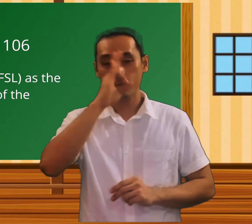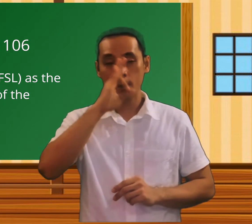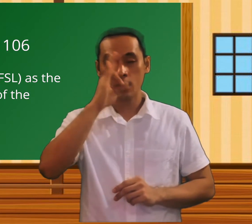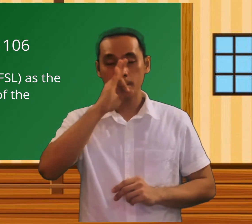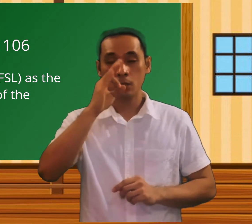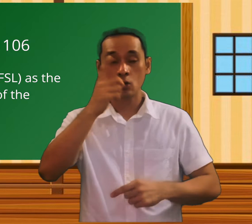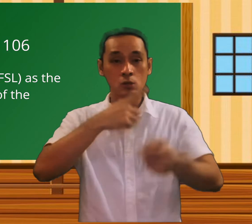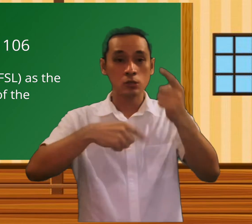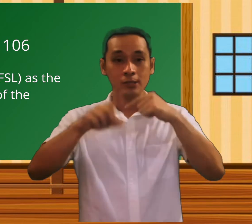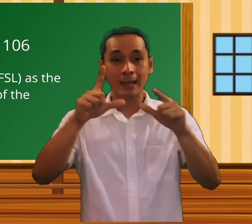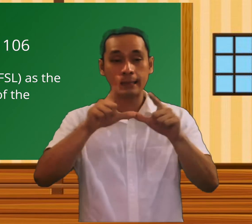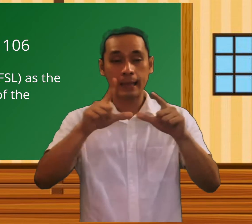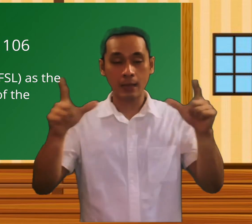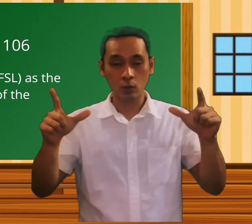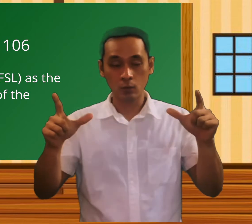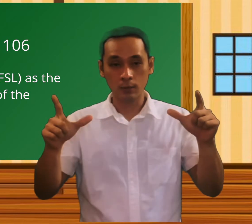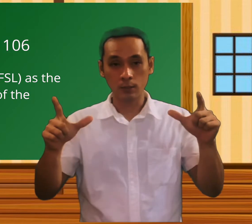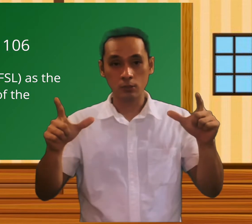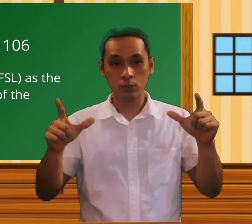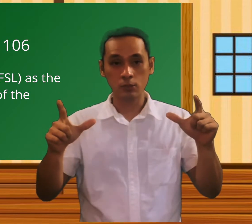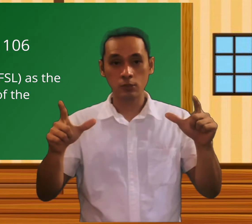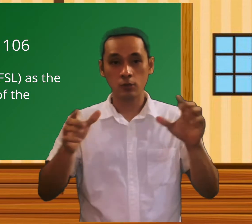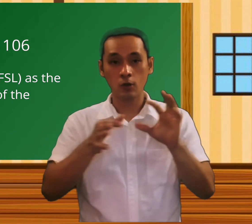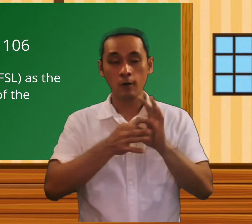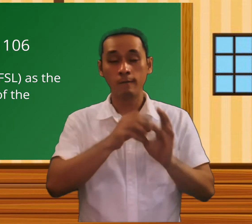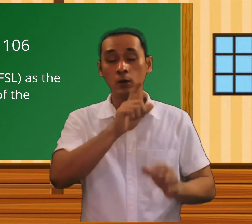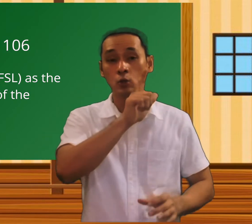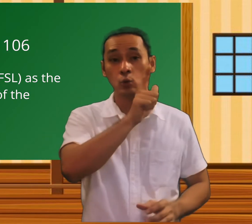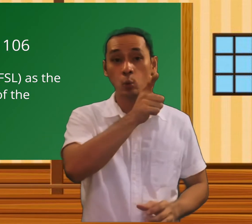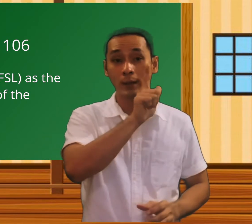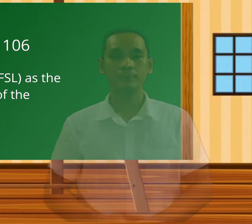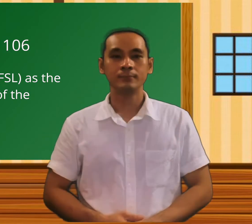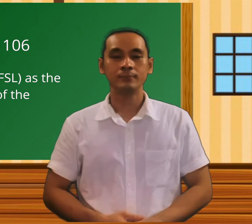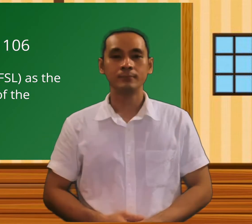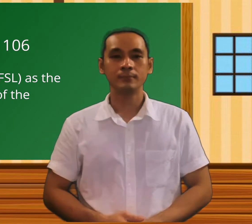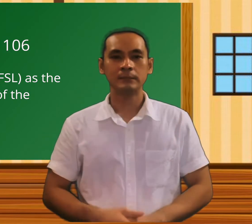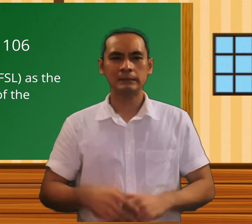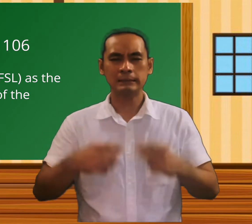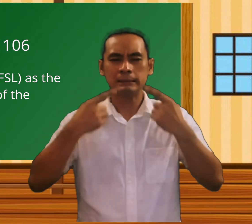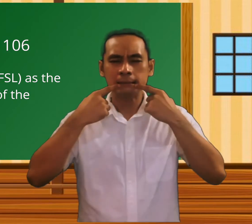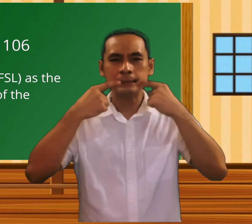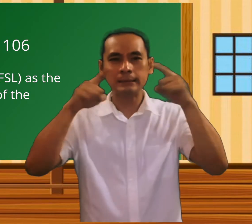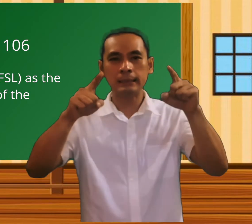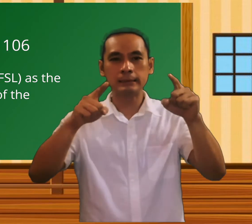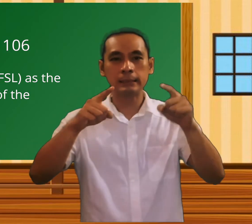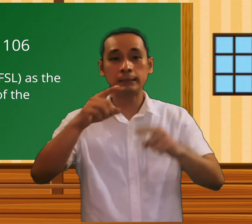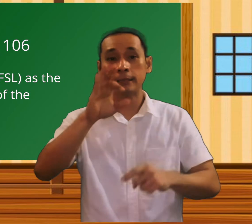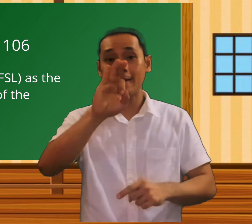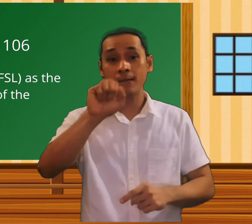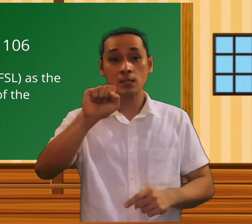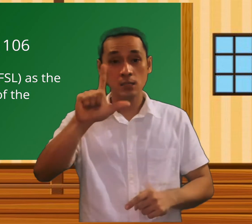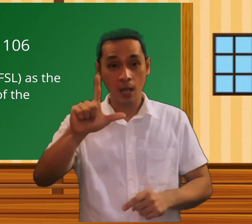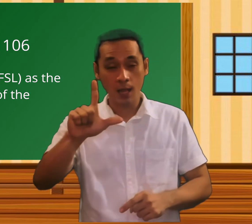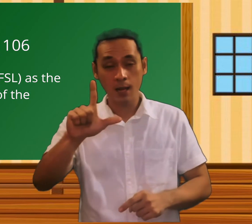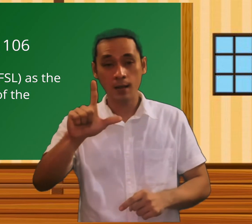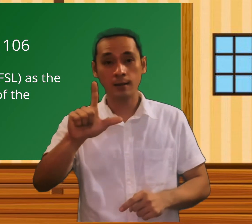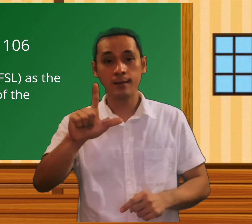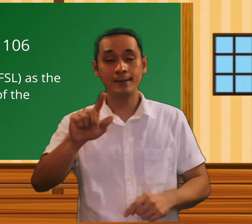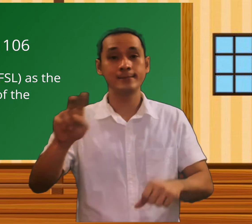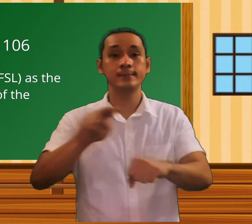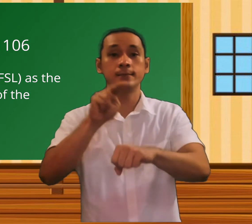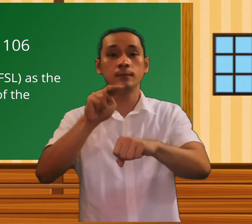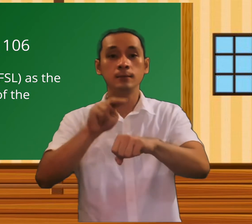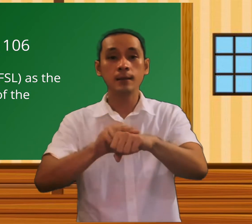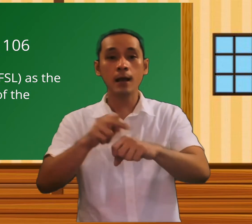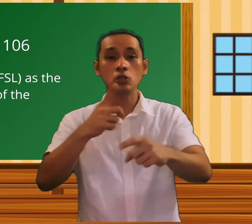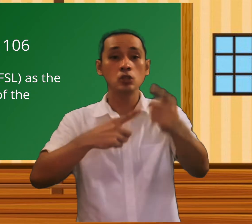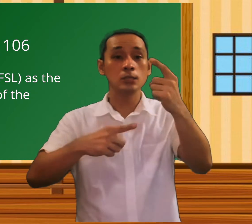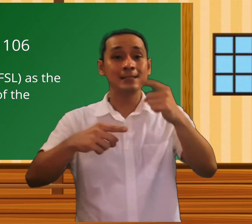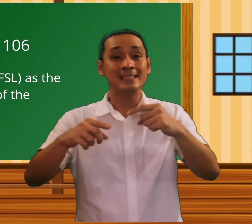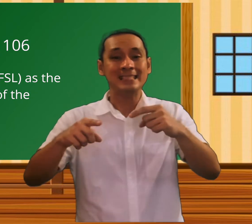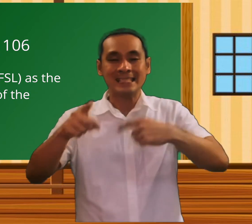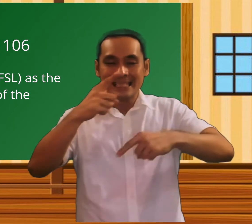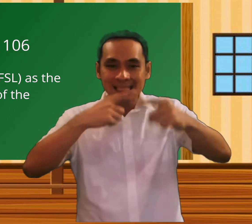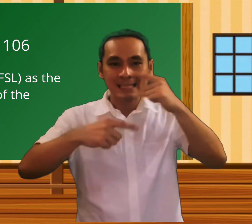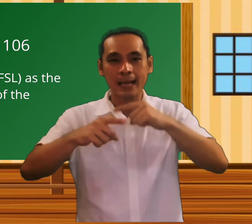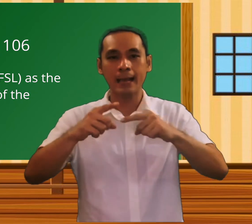sign language of 2018 declares the filipino sign language as the national sign language of the